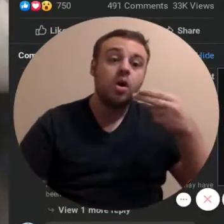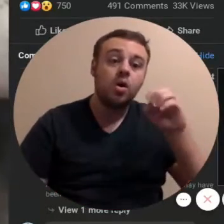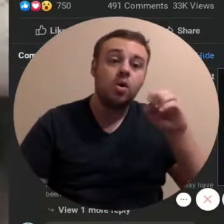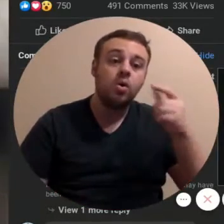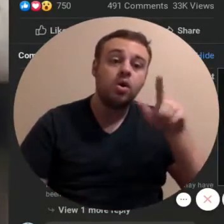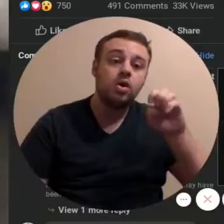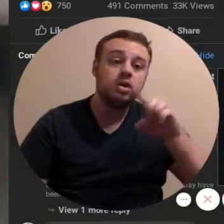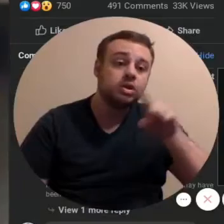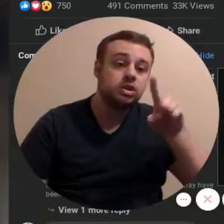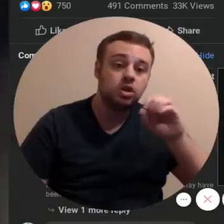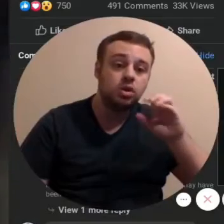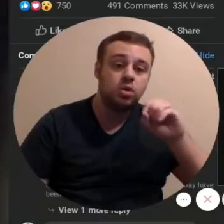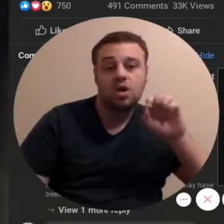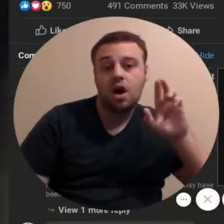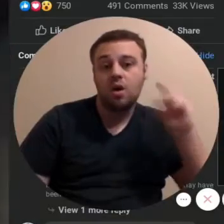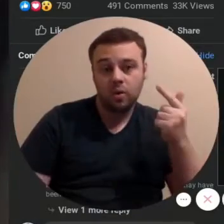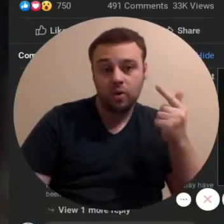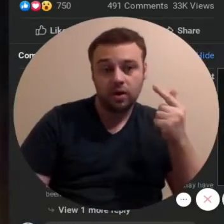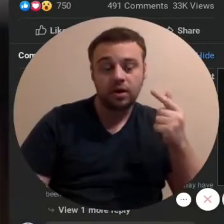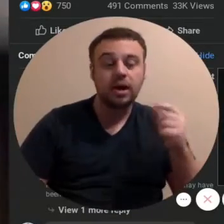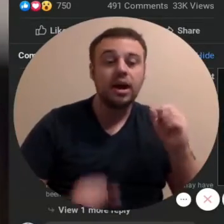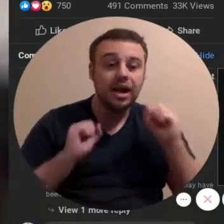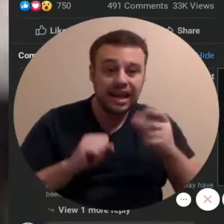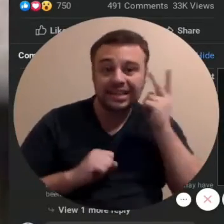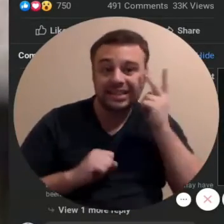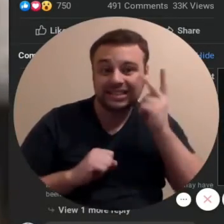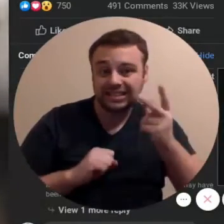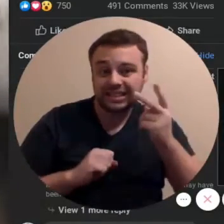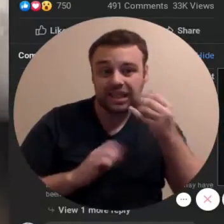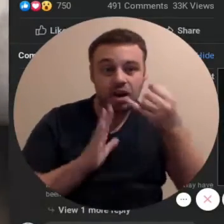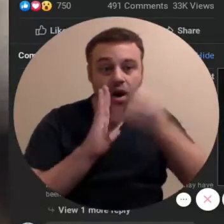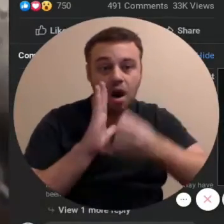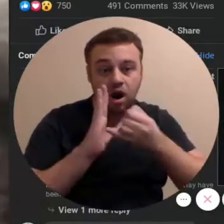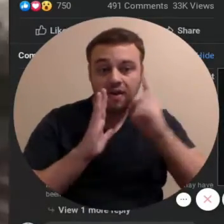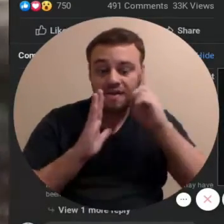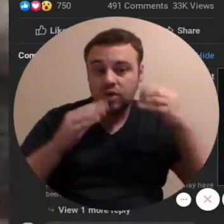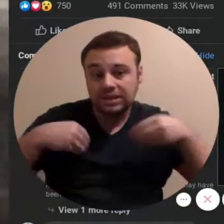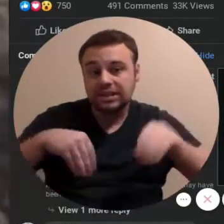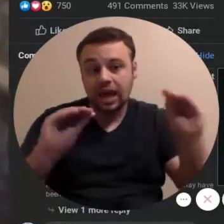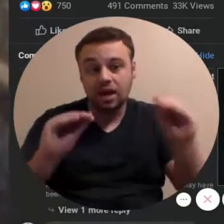They're gorgeous. So we have originals available, and we also have prints and it's- Jay, I'm